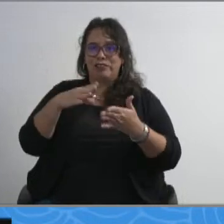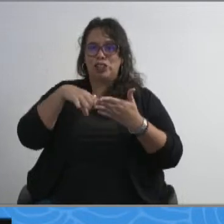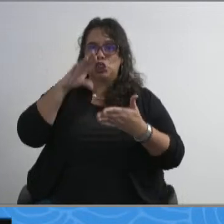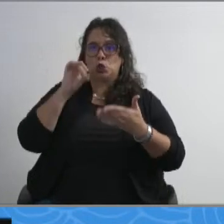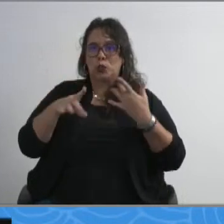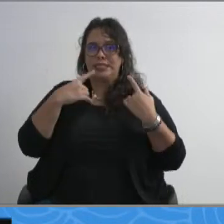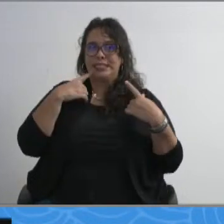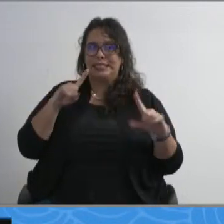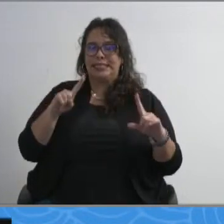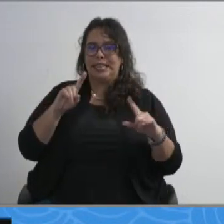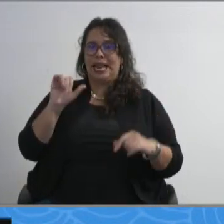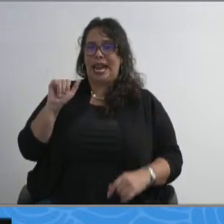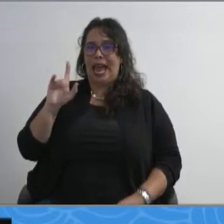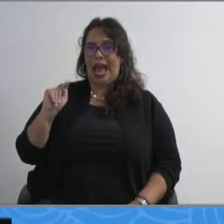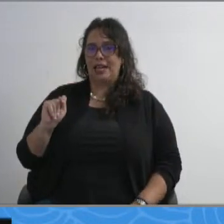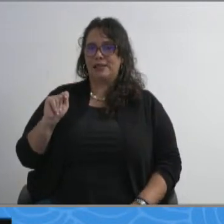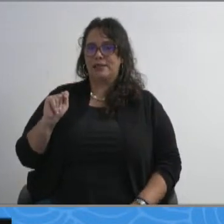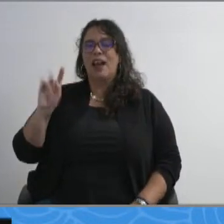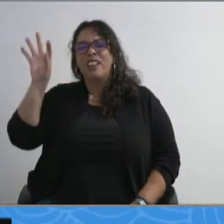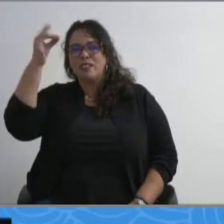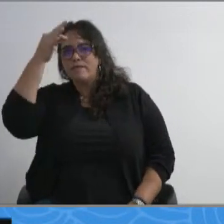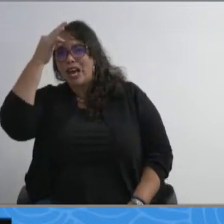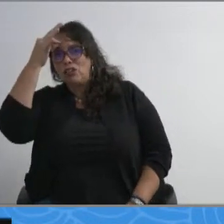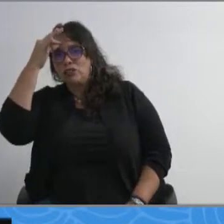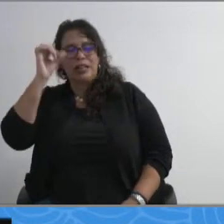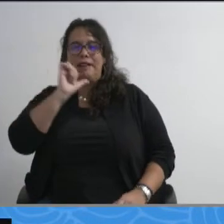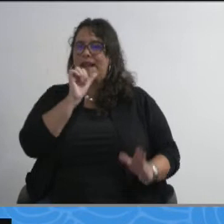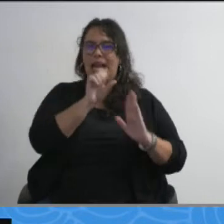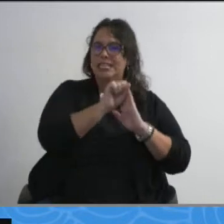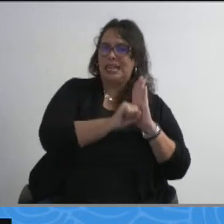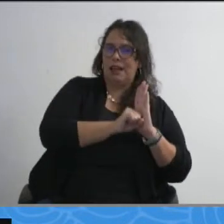That is a federal program, not a state program. And why is that significant?